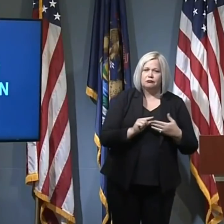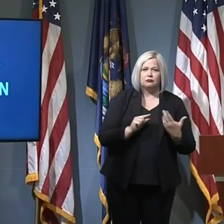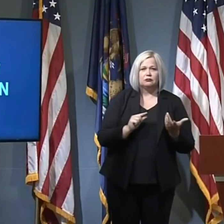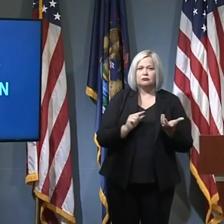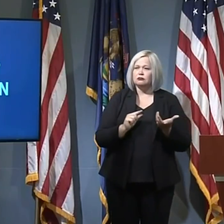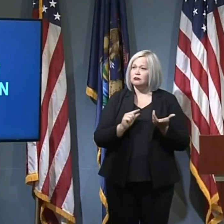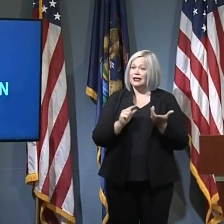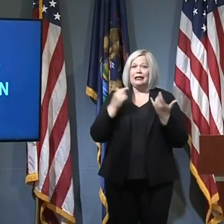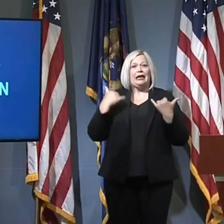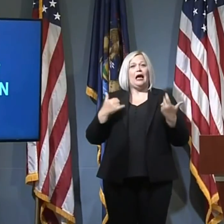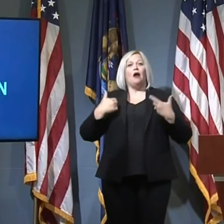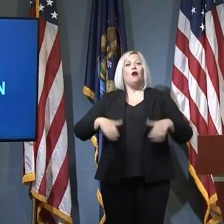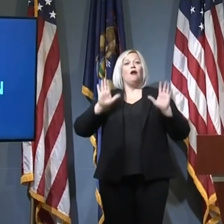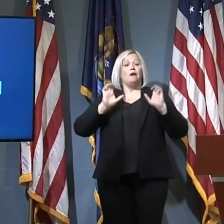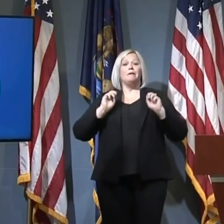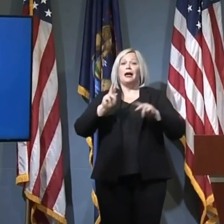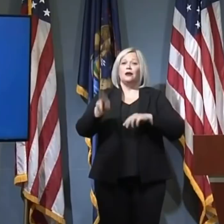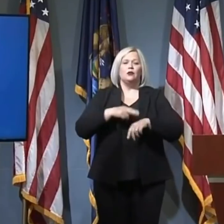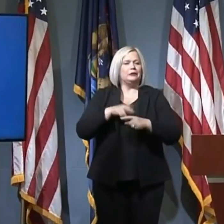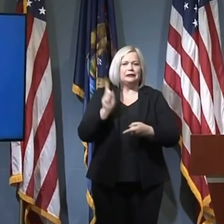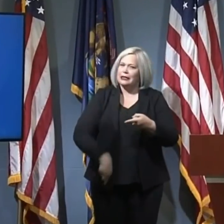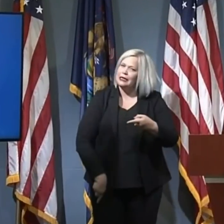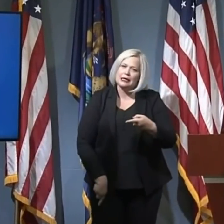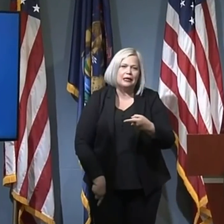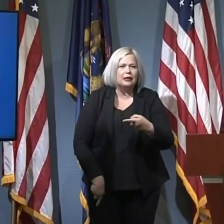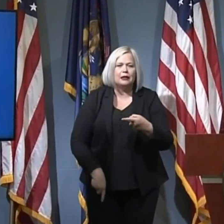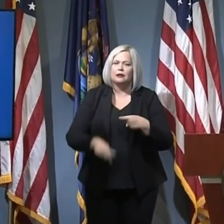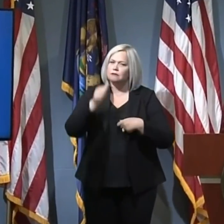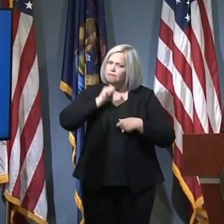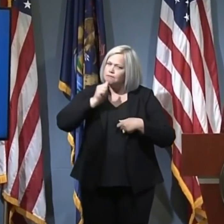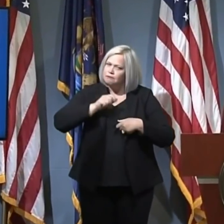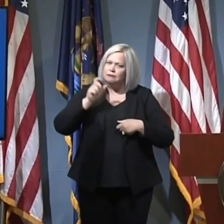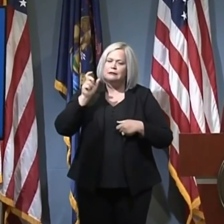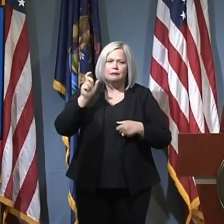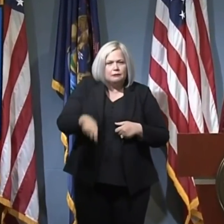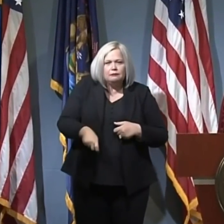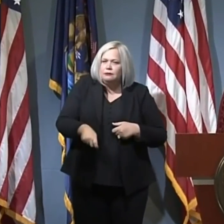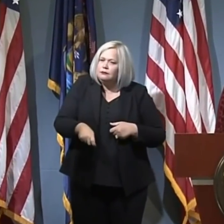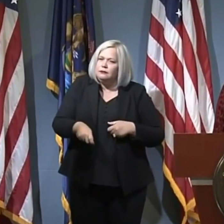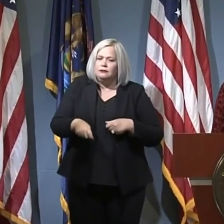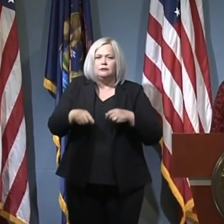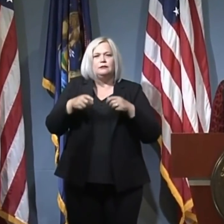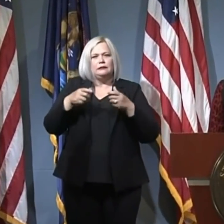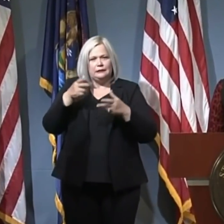OUT WHAT SHE HAS IN MIND FOR STUDENTS COME THIS FALL. WE CAN’T LET OUR GUARD DOWN.